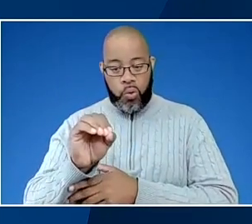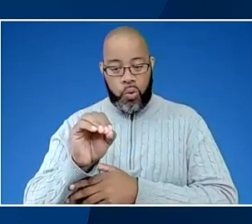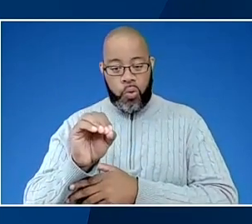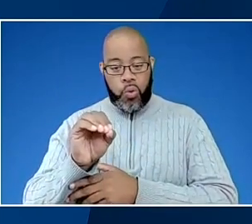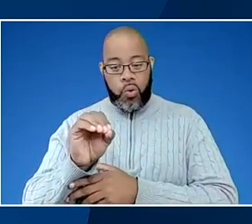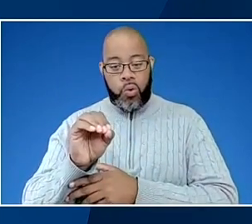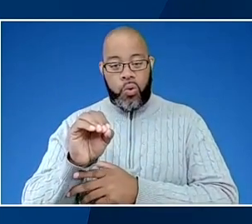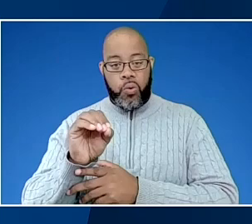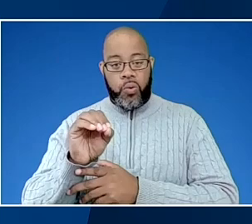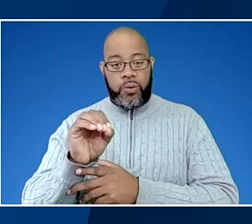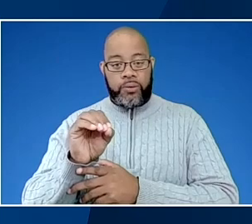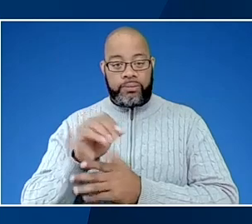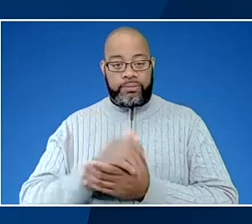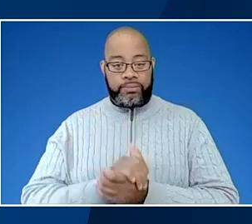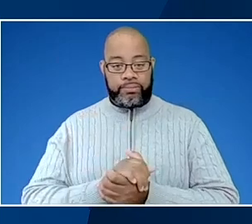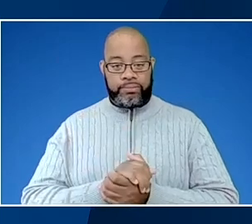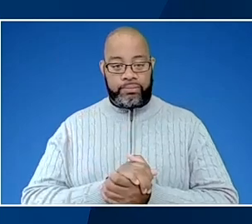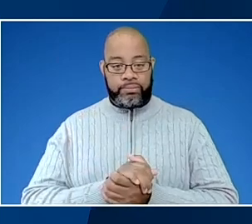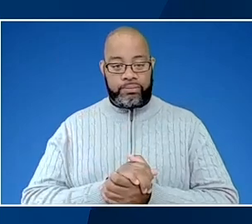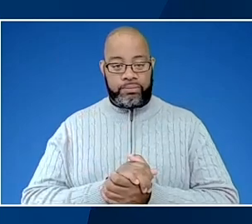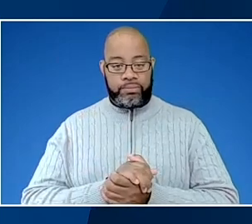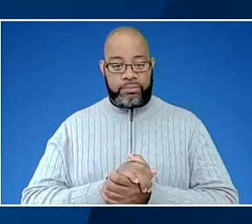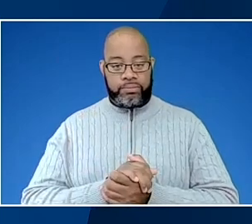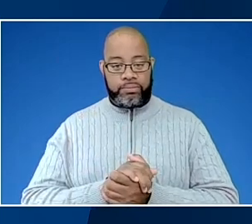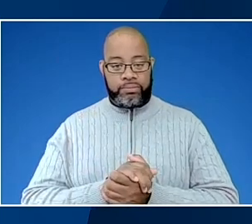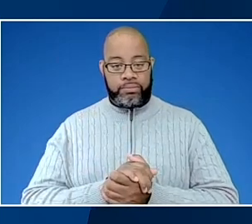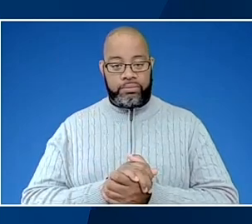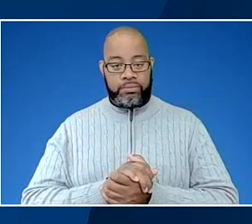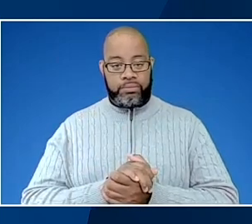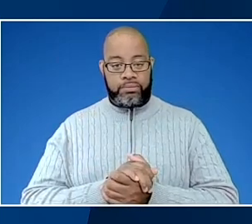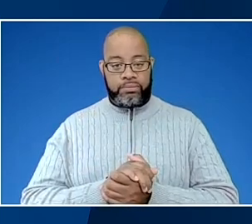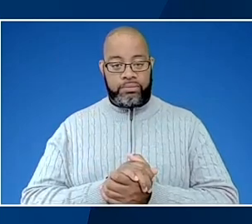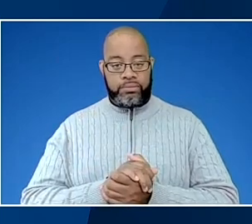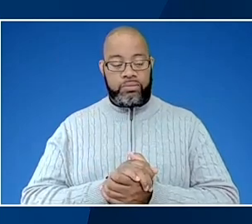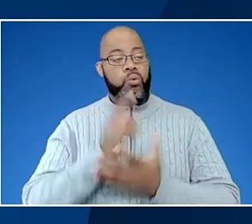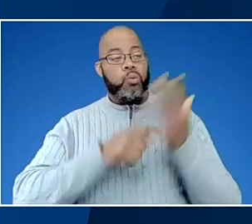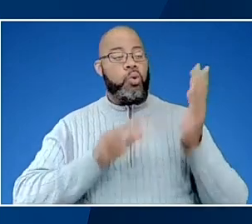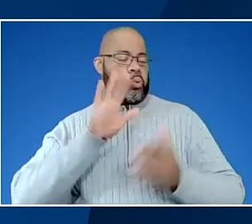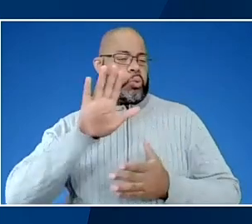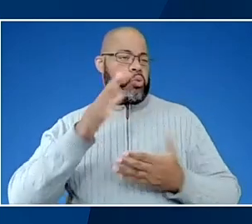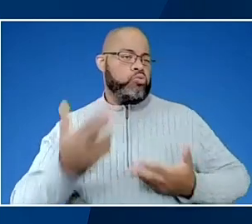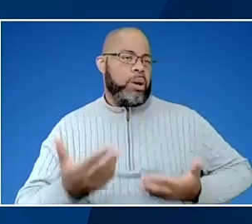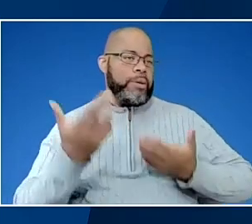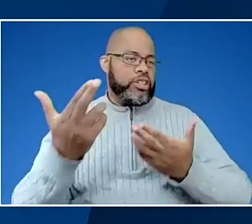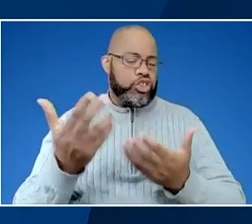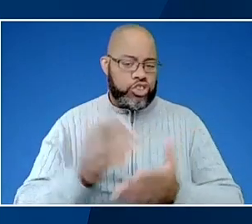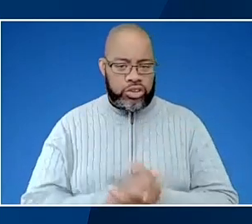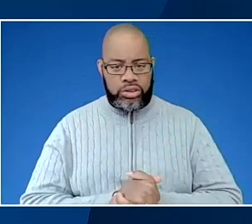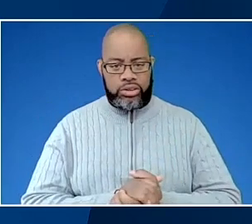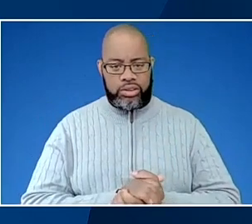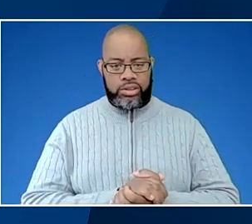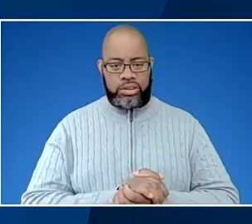know, what would be your recommendation to the subcommittee?